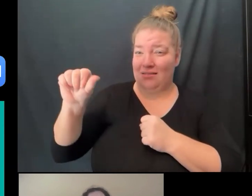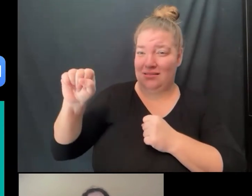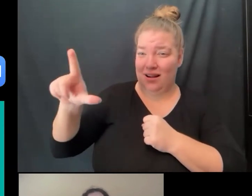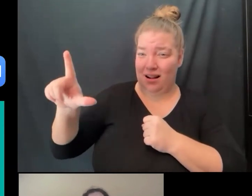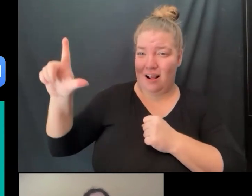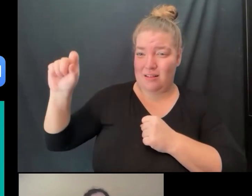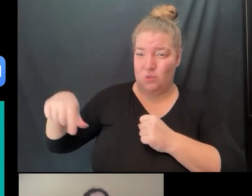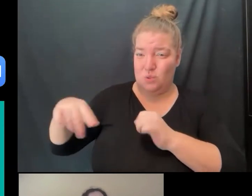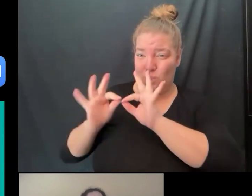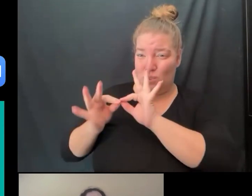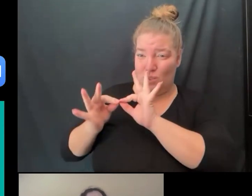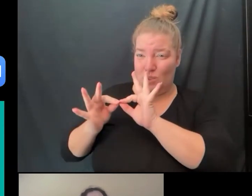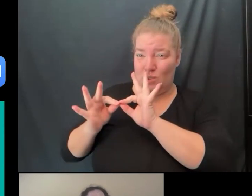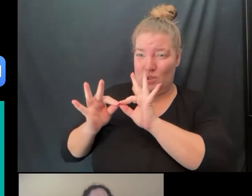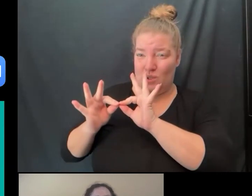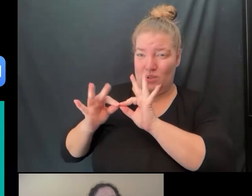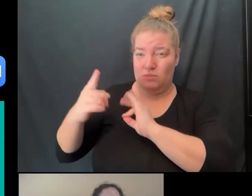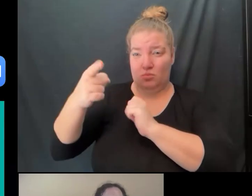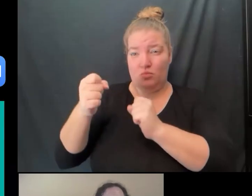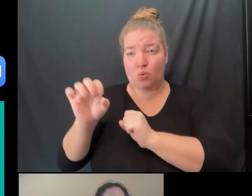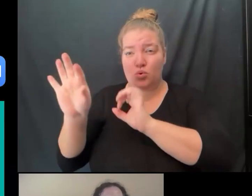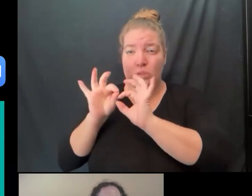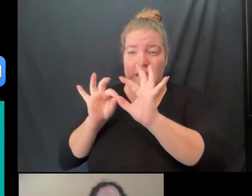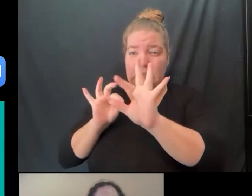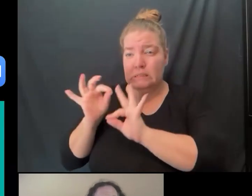that we have today courtesy of our sponsor,